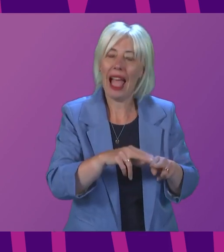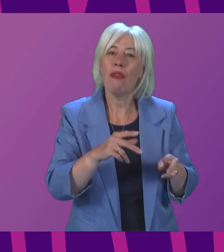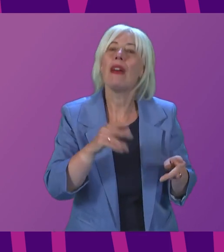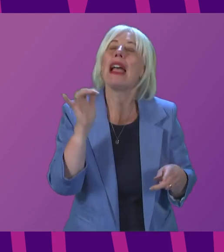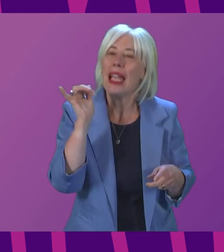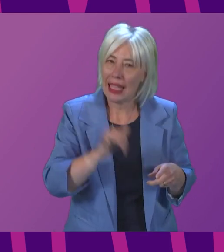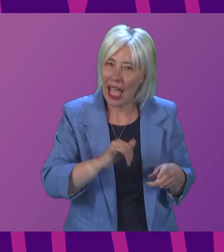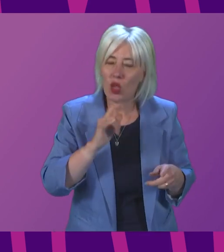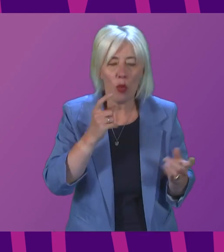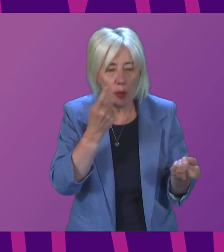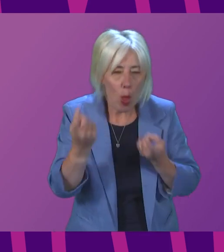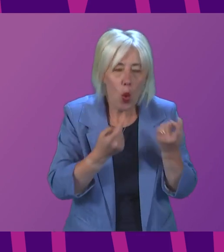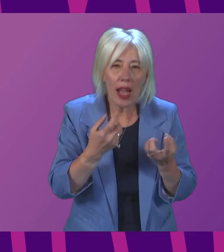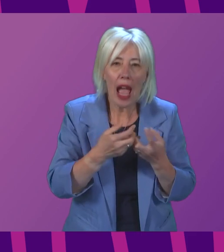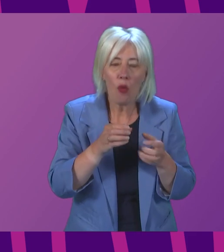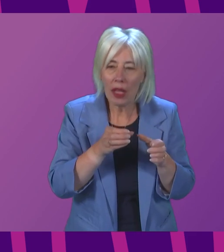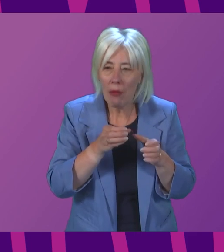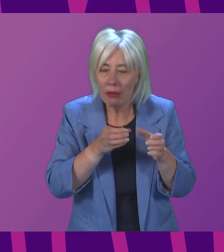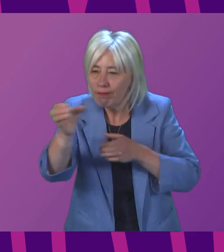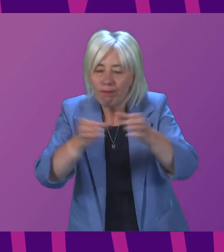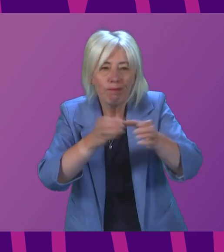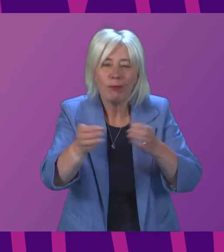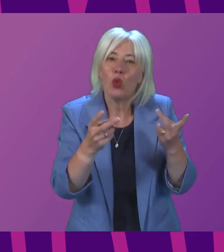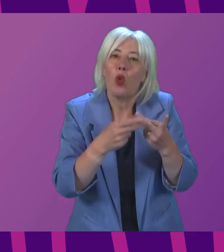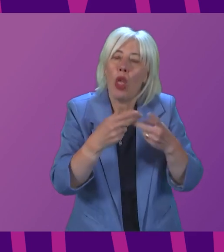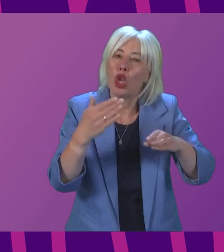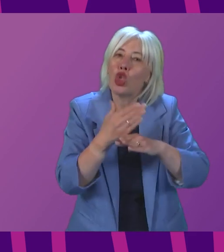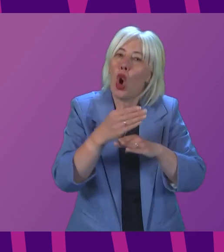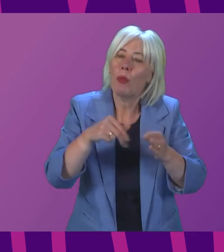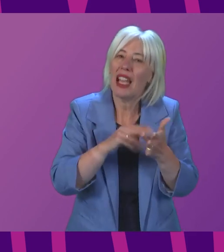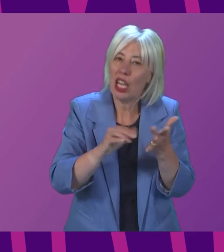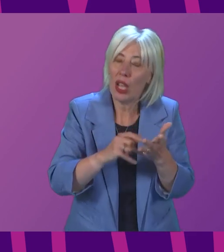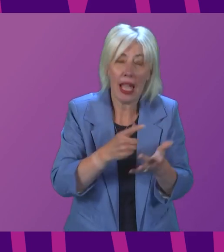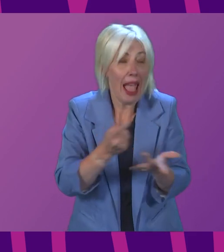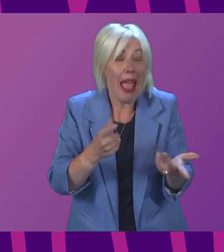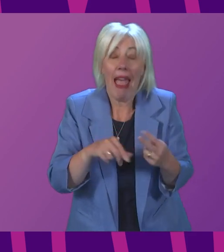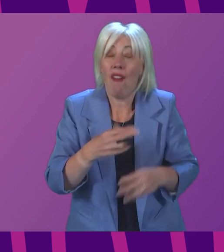We will seek to redeploy as many staff as possible and as many as possible who want to have roles elsewhere.